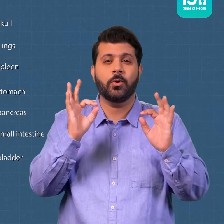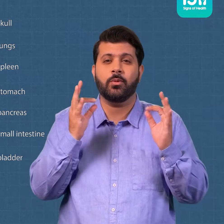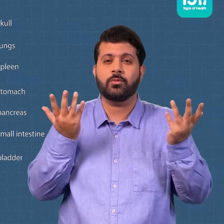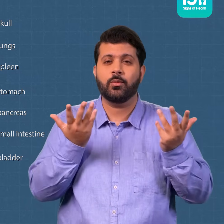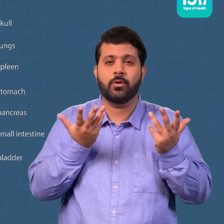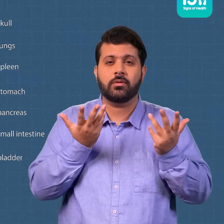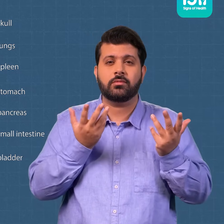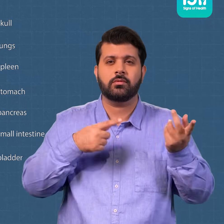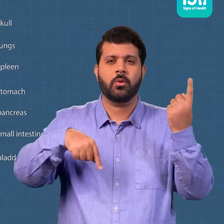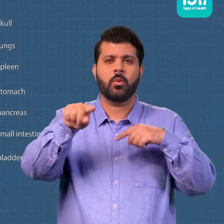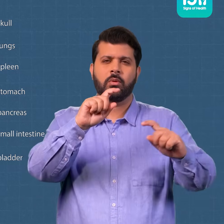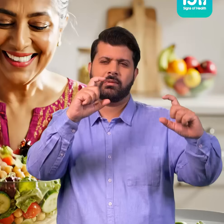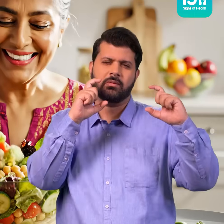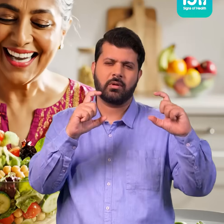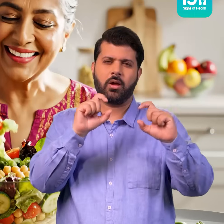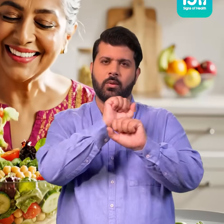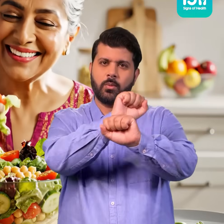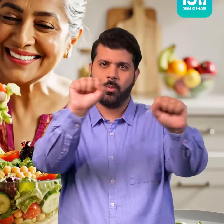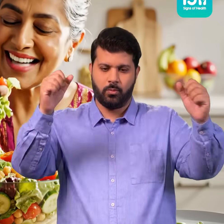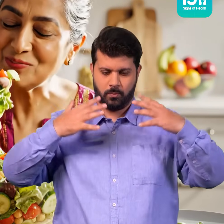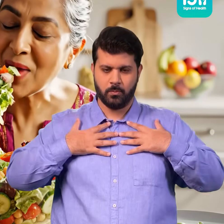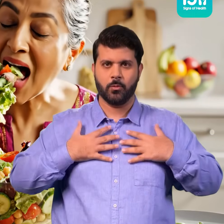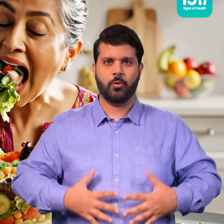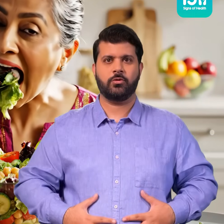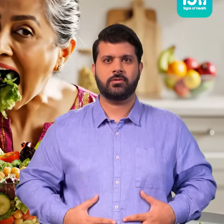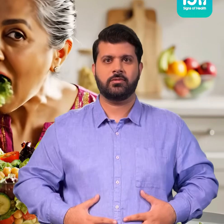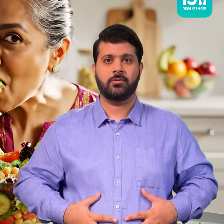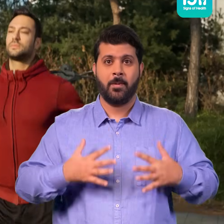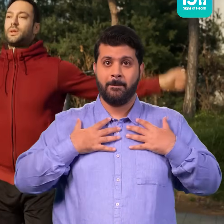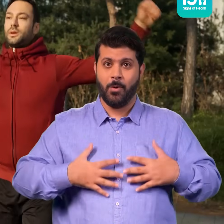That’s why it’s important to take care of your body